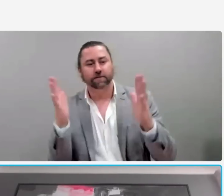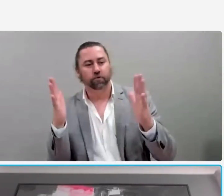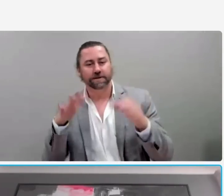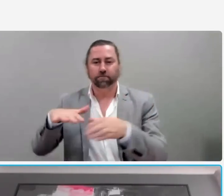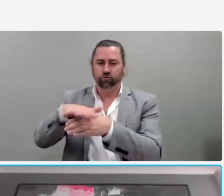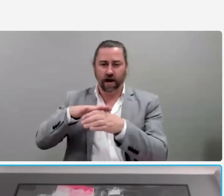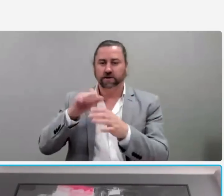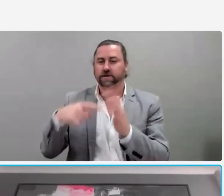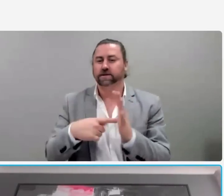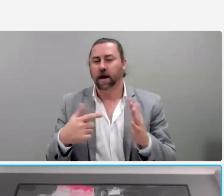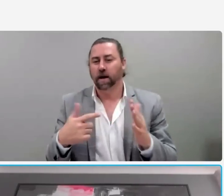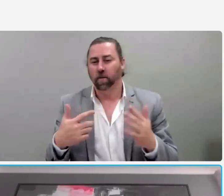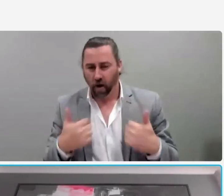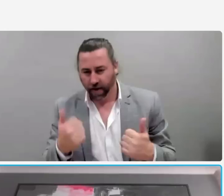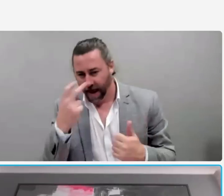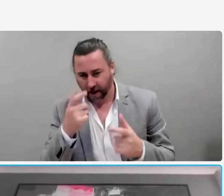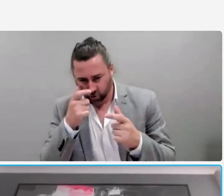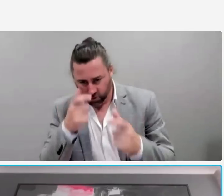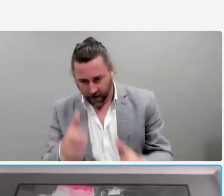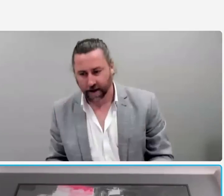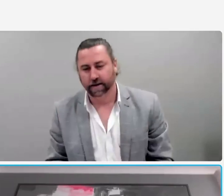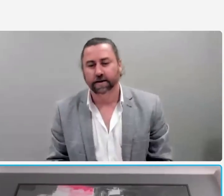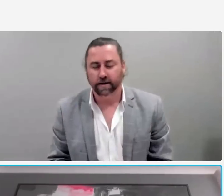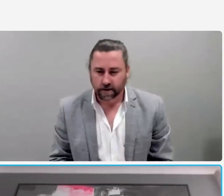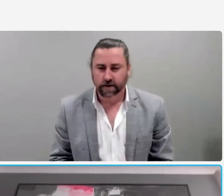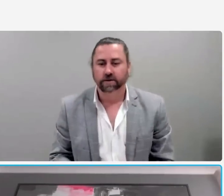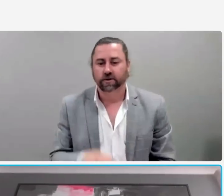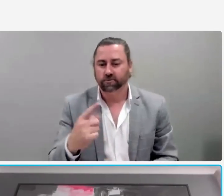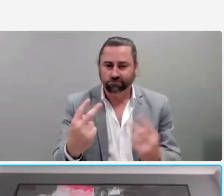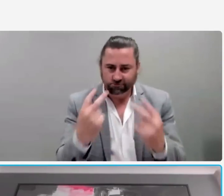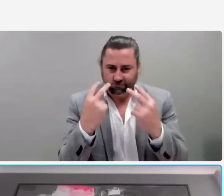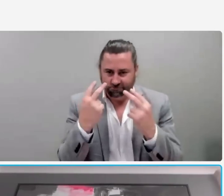I just want to say I've loved your continuing engagement throughout the webinar. You've had great questions.